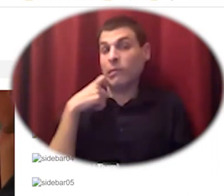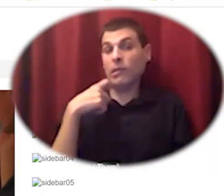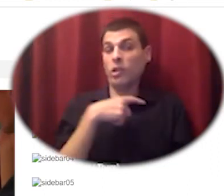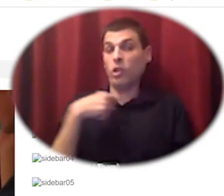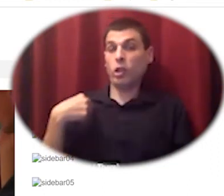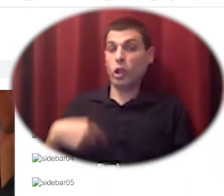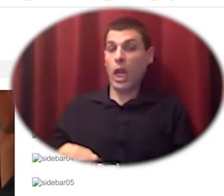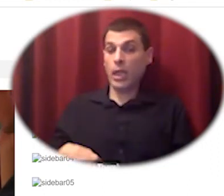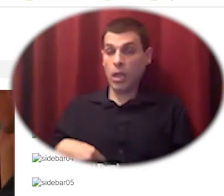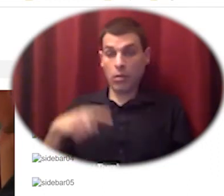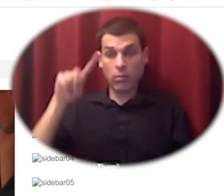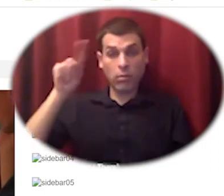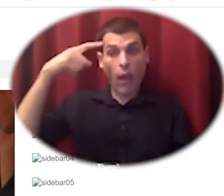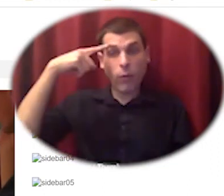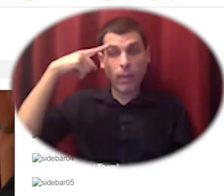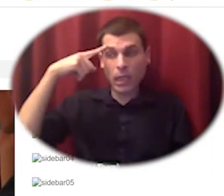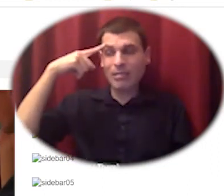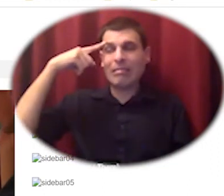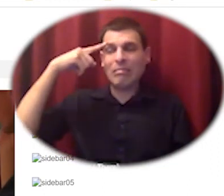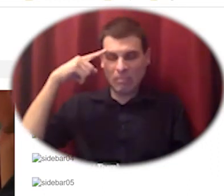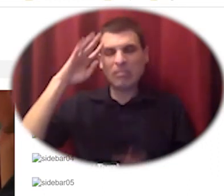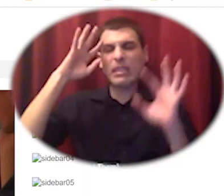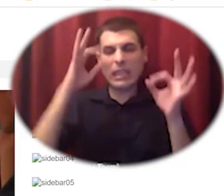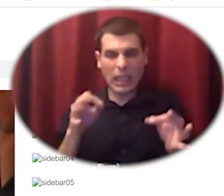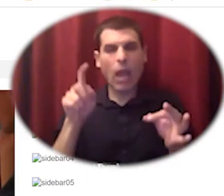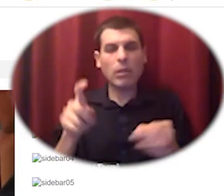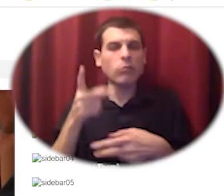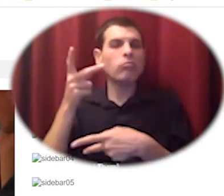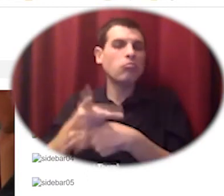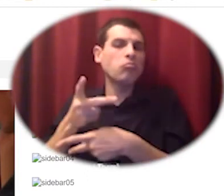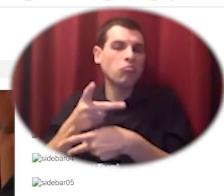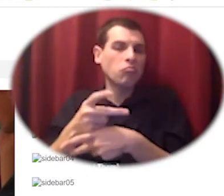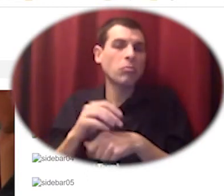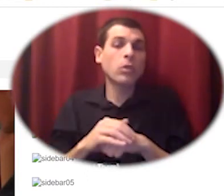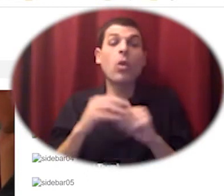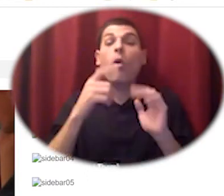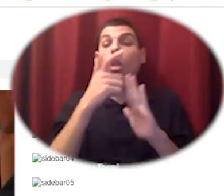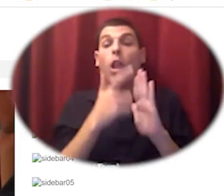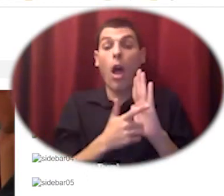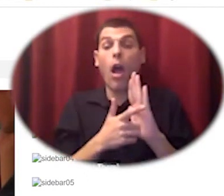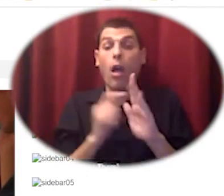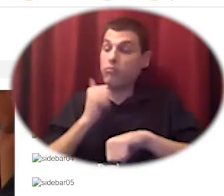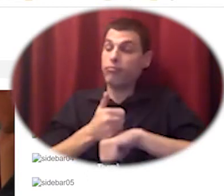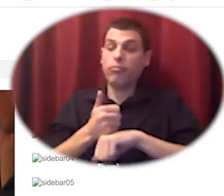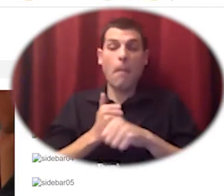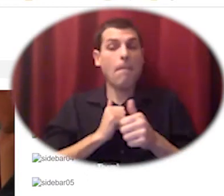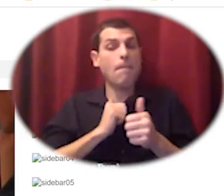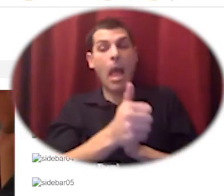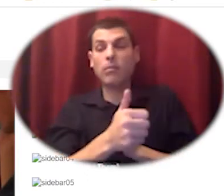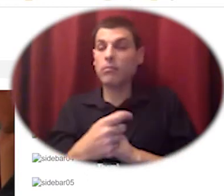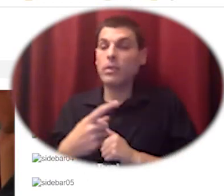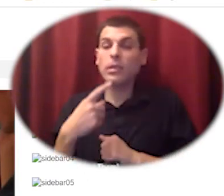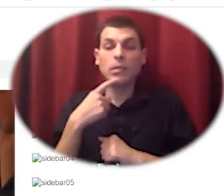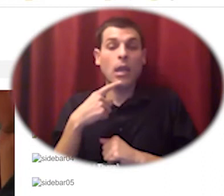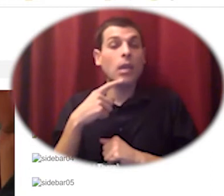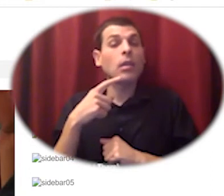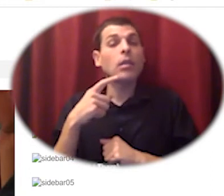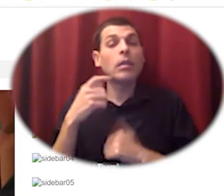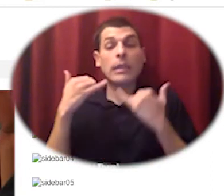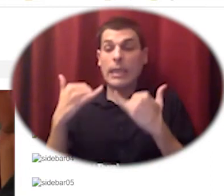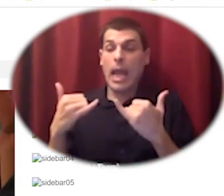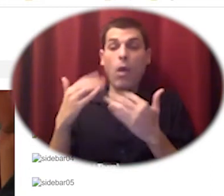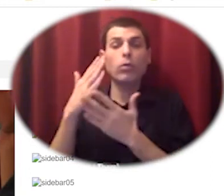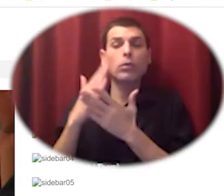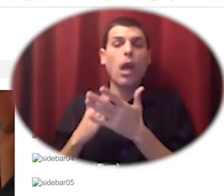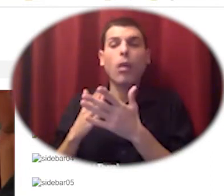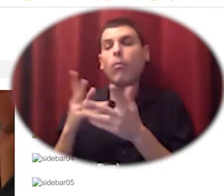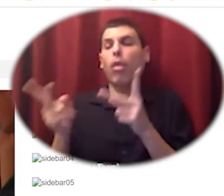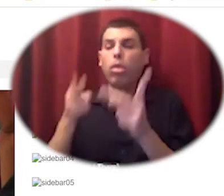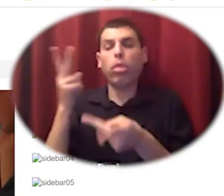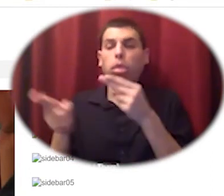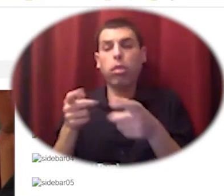gave they passed laws banning certain management techniques for grazing livestock